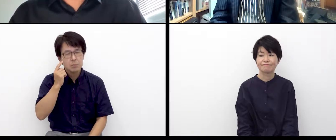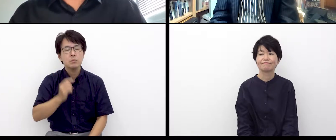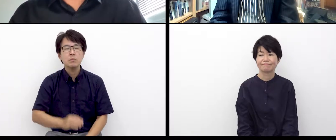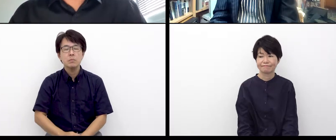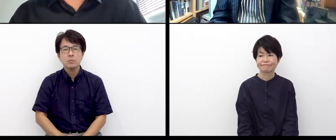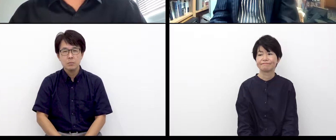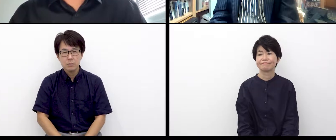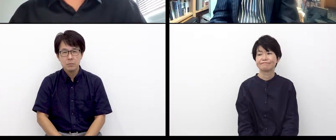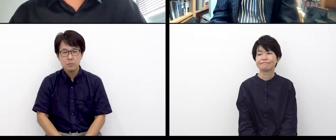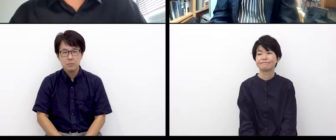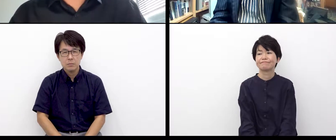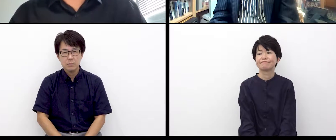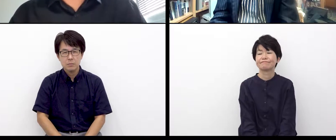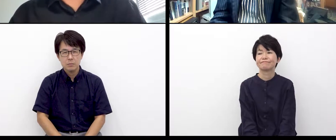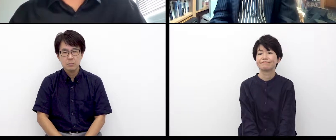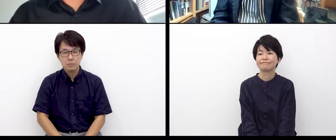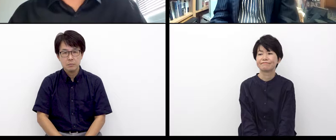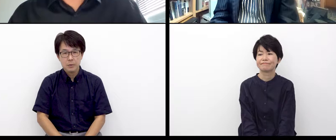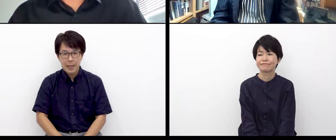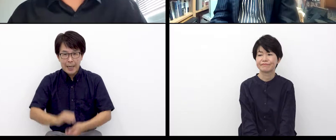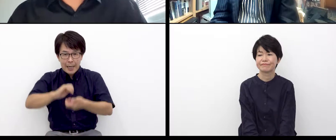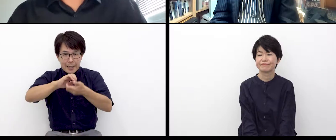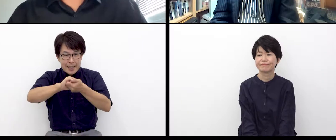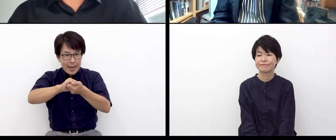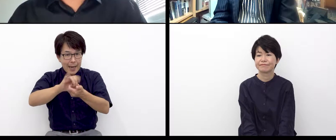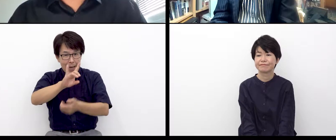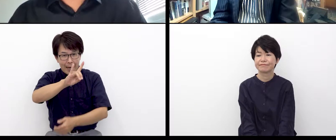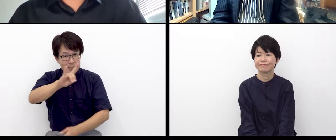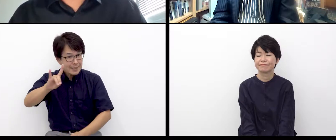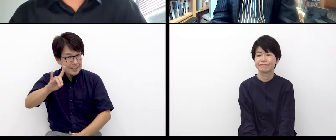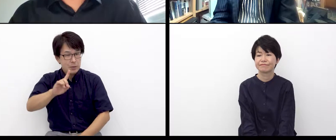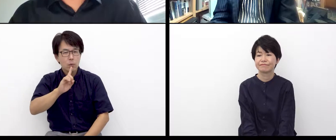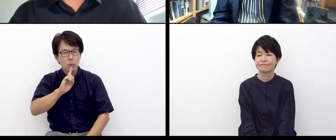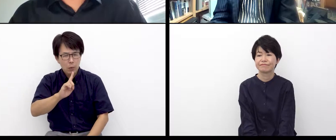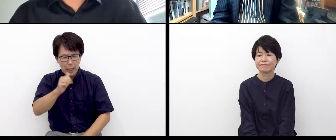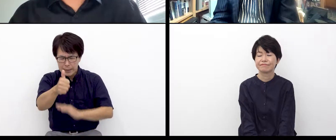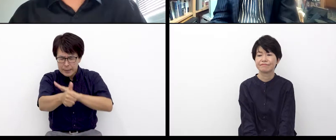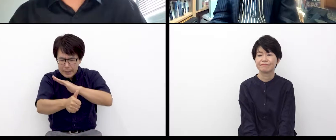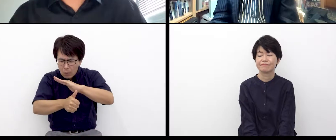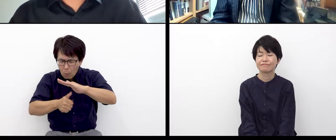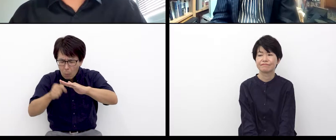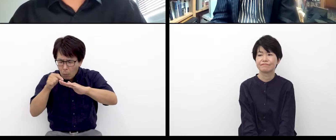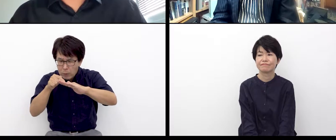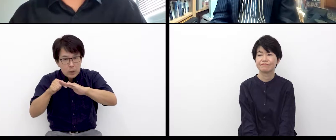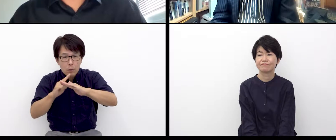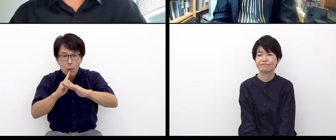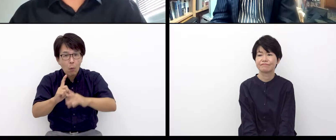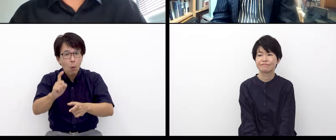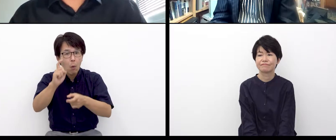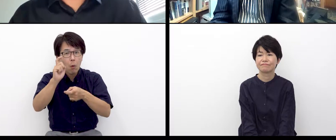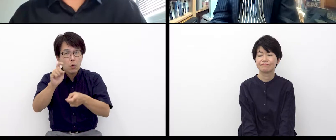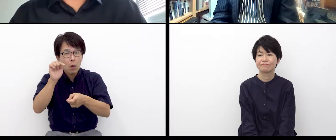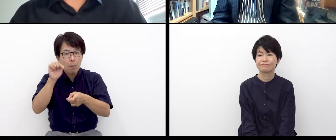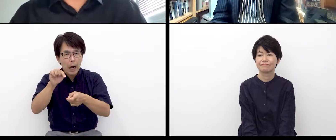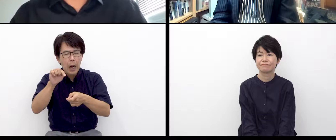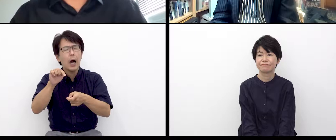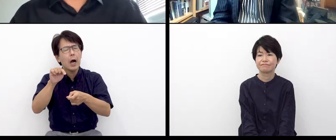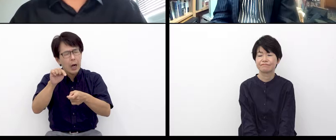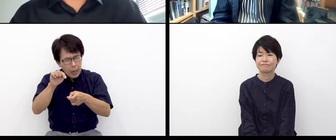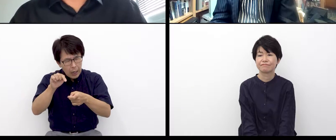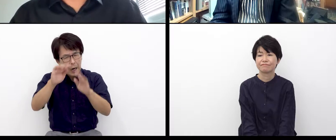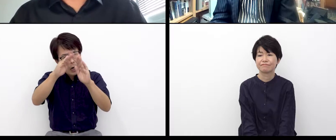I’d like to have some general comments about the definition